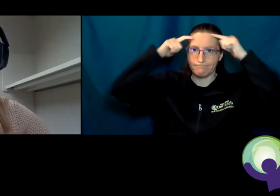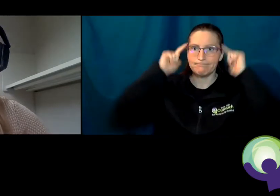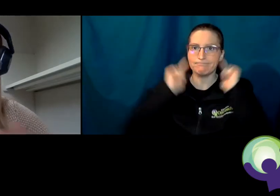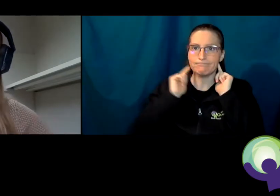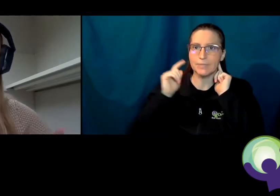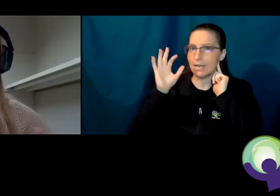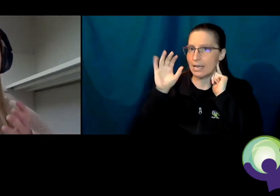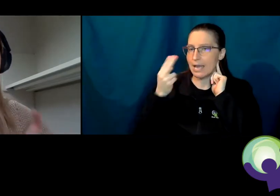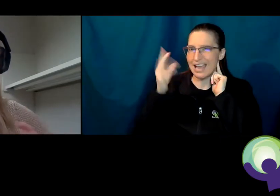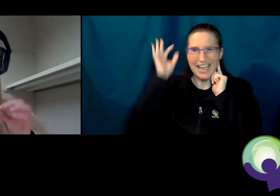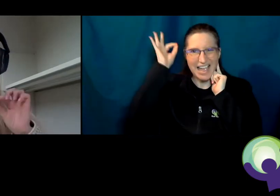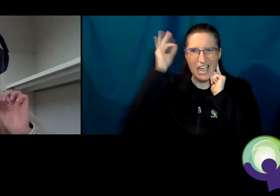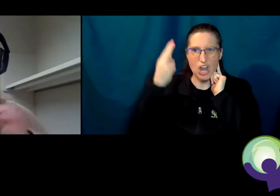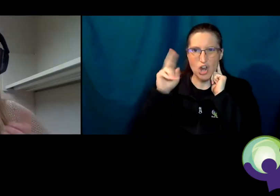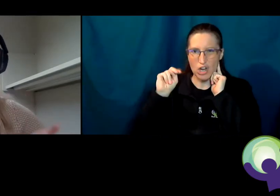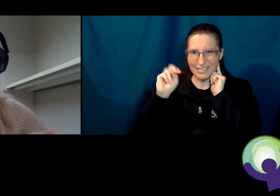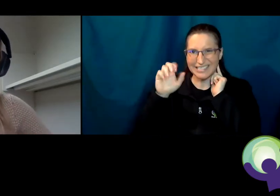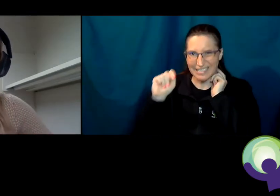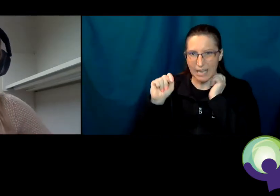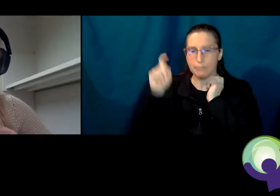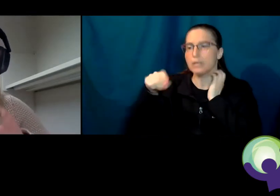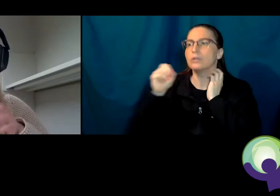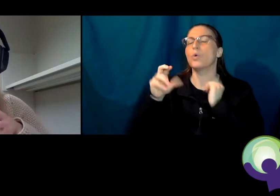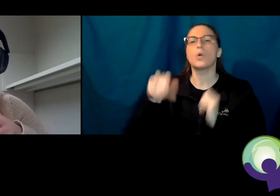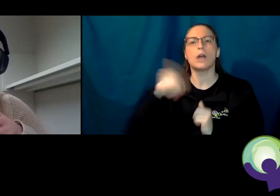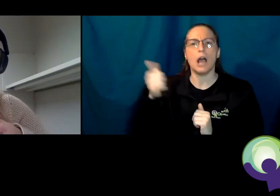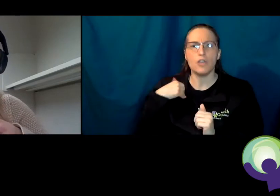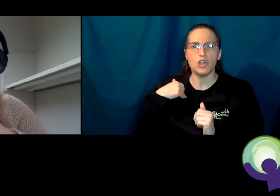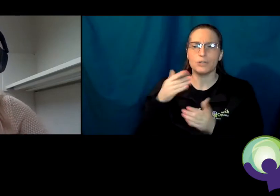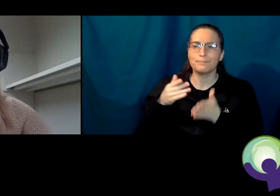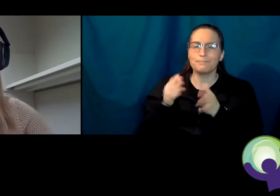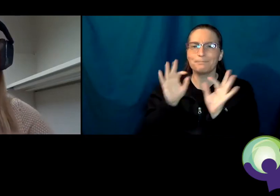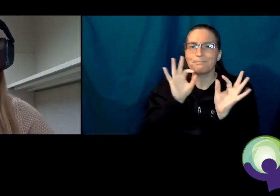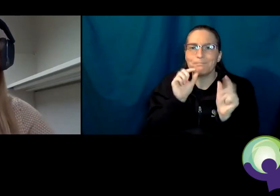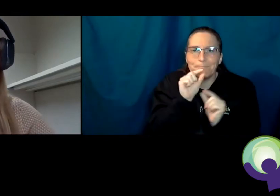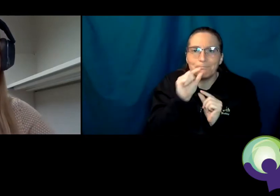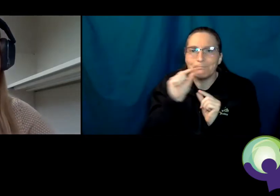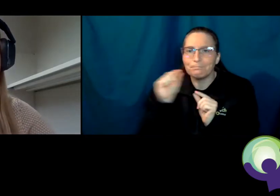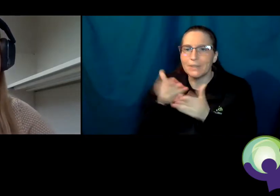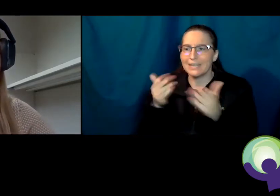just really minor things that would be up to the specific department you are working in.